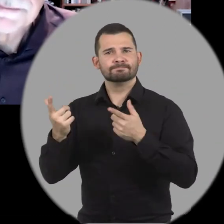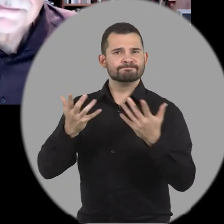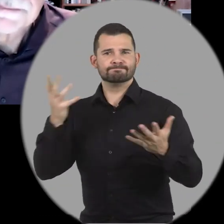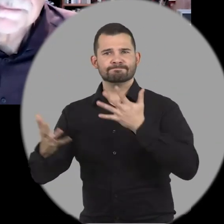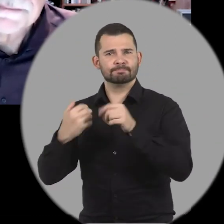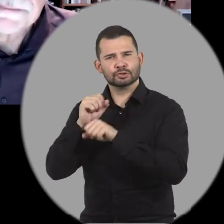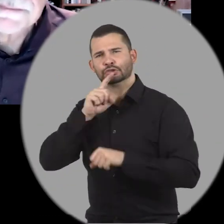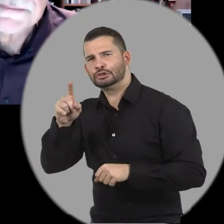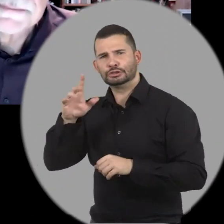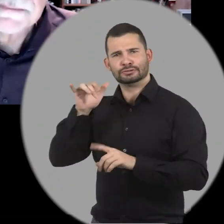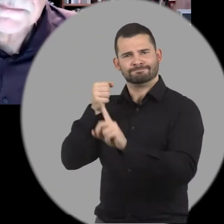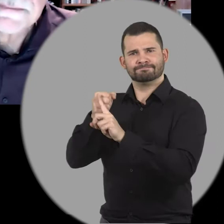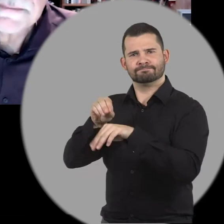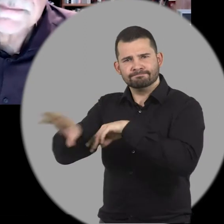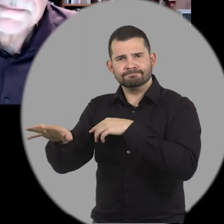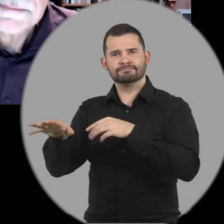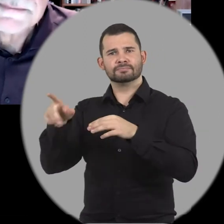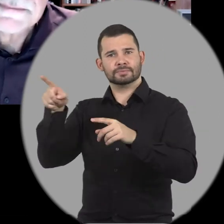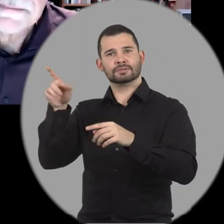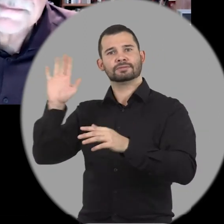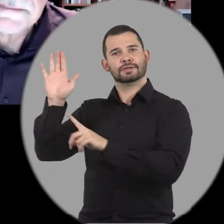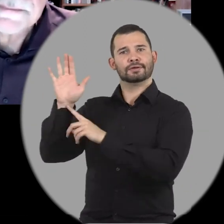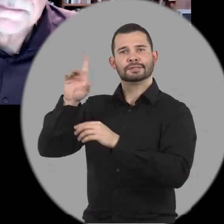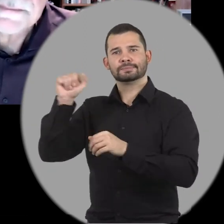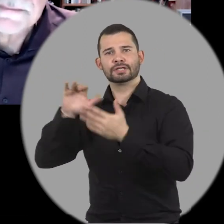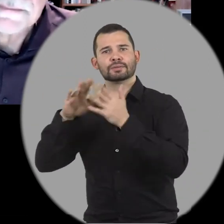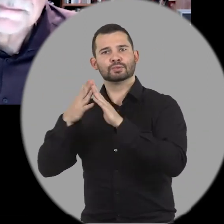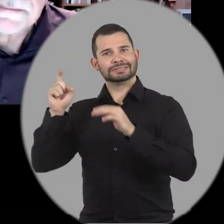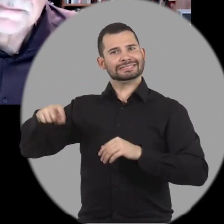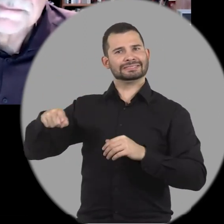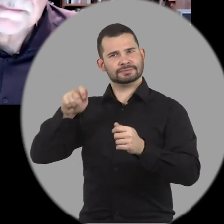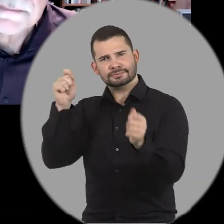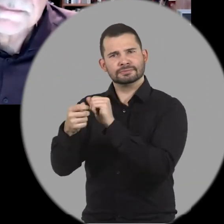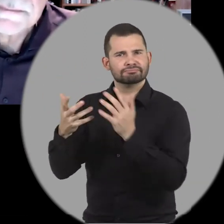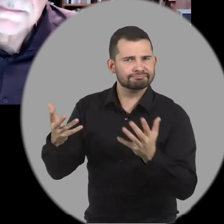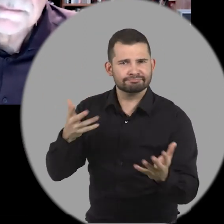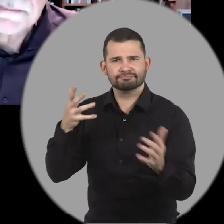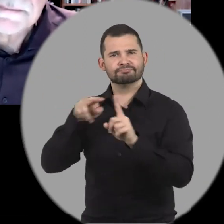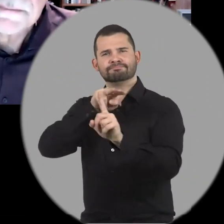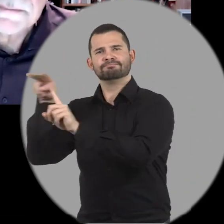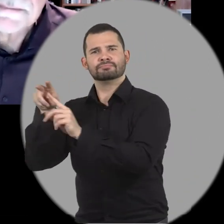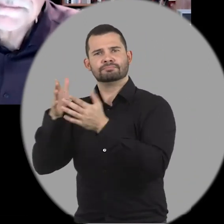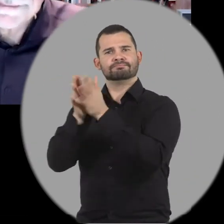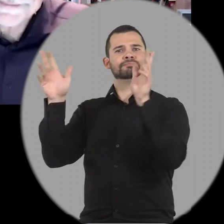this group and these needs relevant to a broader population, especially to